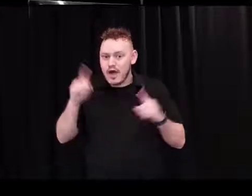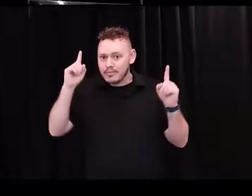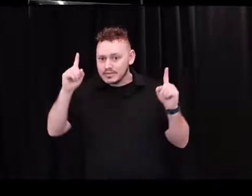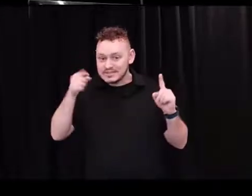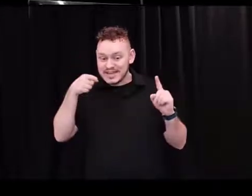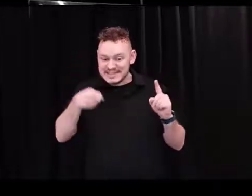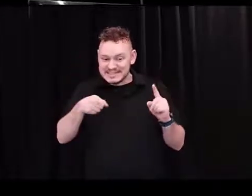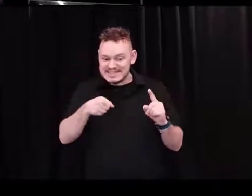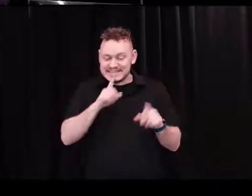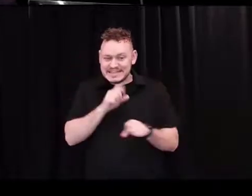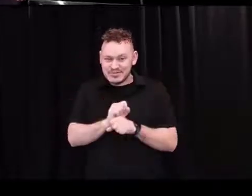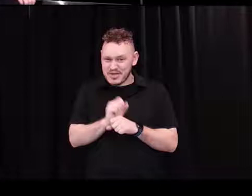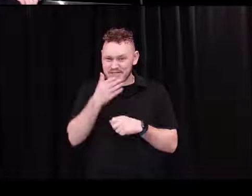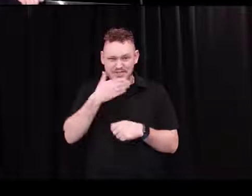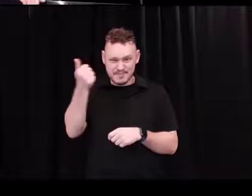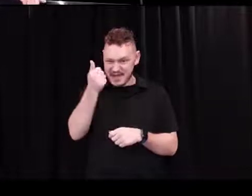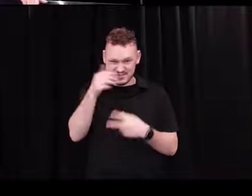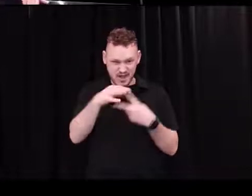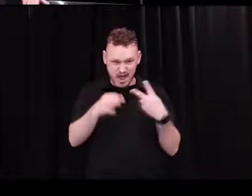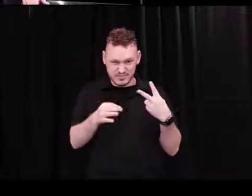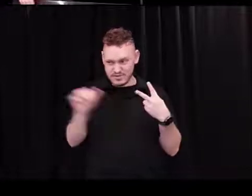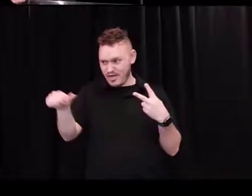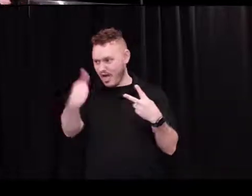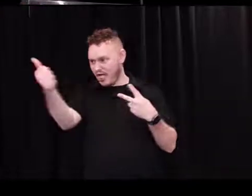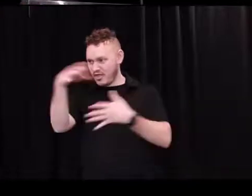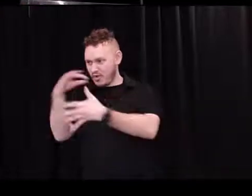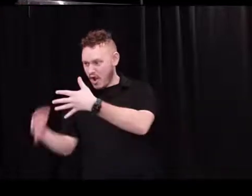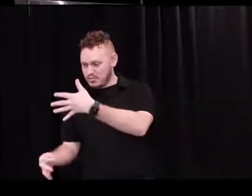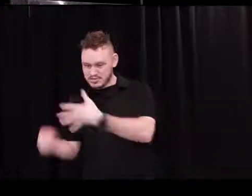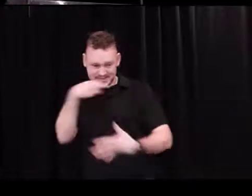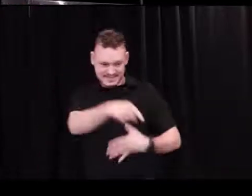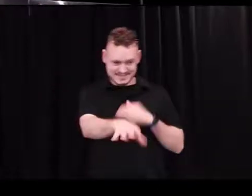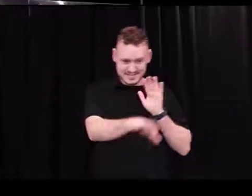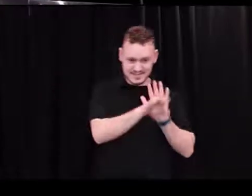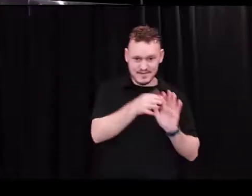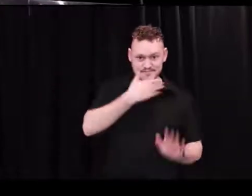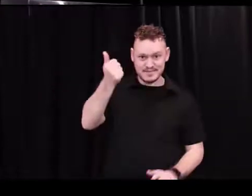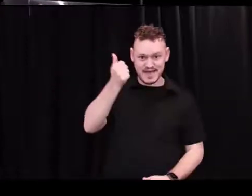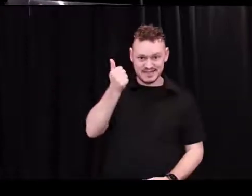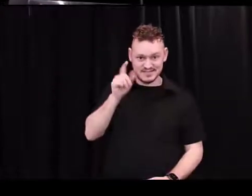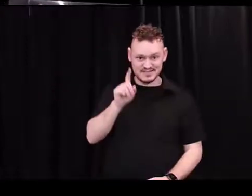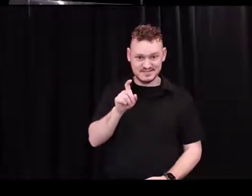best option out of all the other options that that you have is to is to do this thing. Ostensibly the